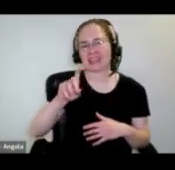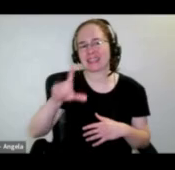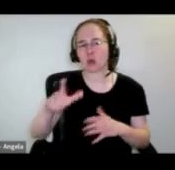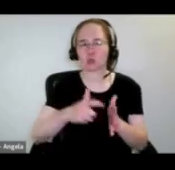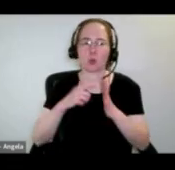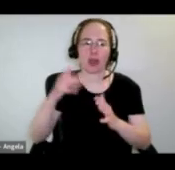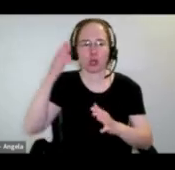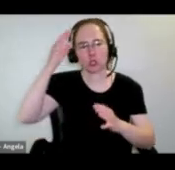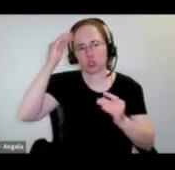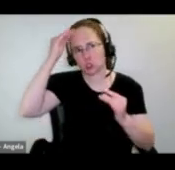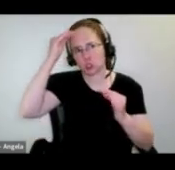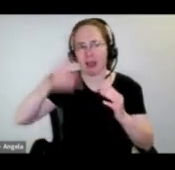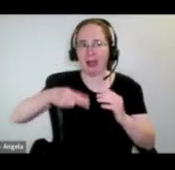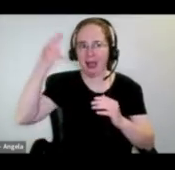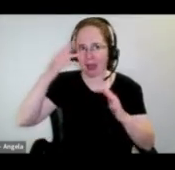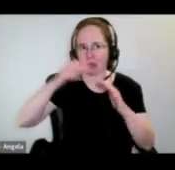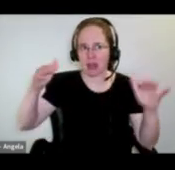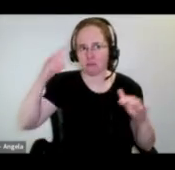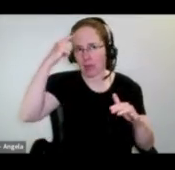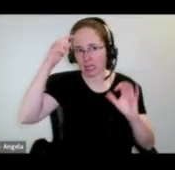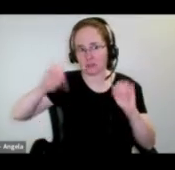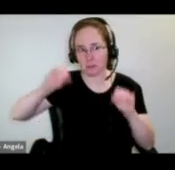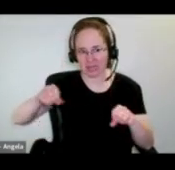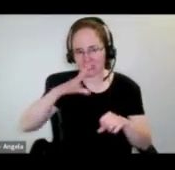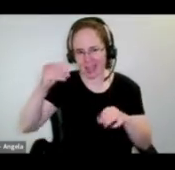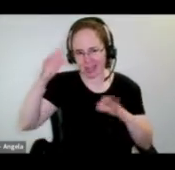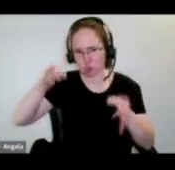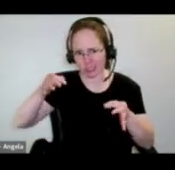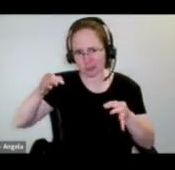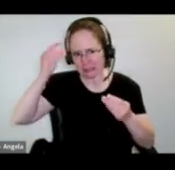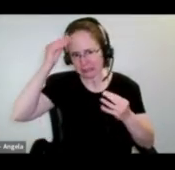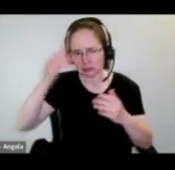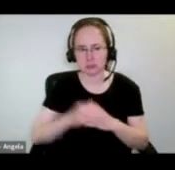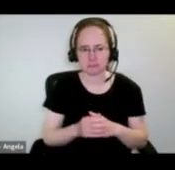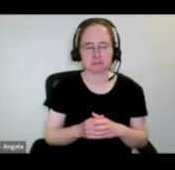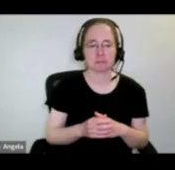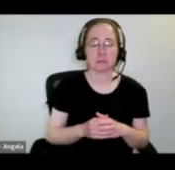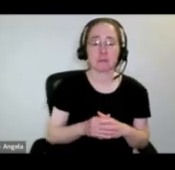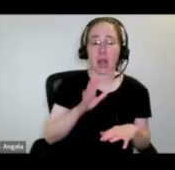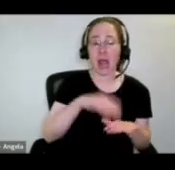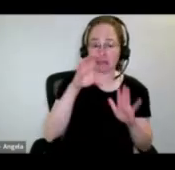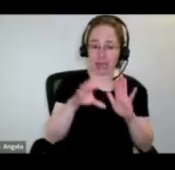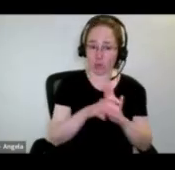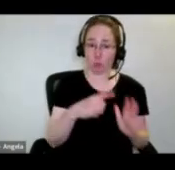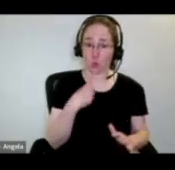David Watkins: Iadls require an application of judgment and higher level cognitive capacity.